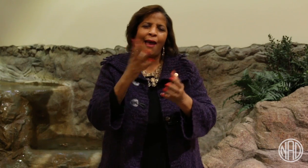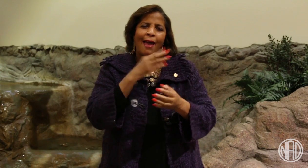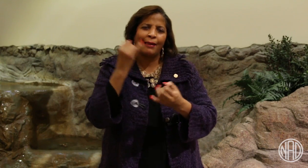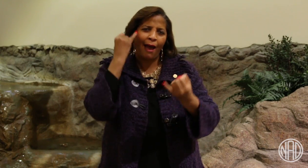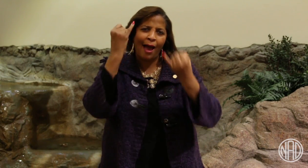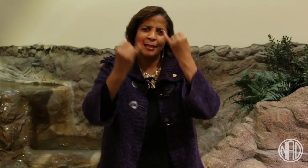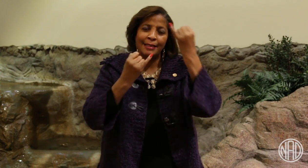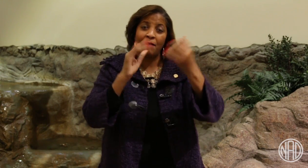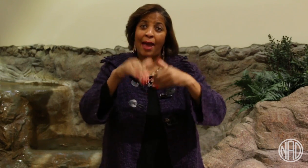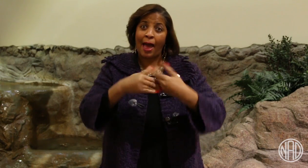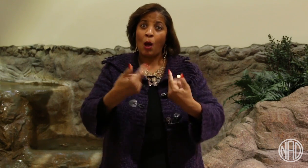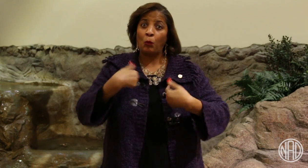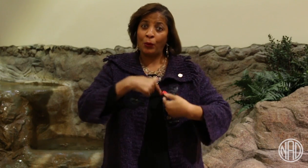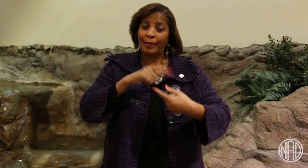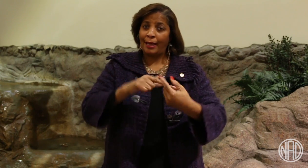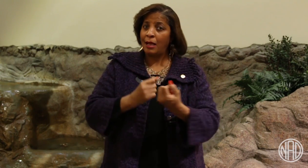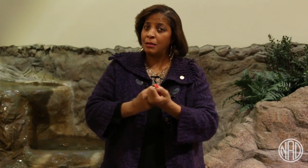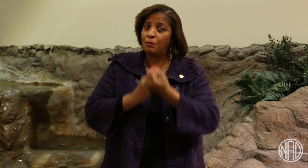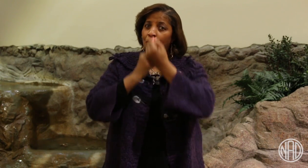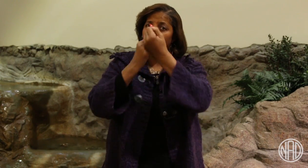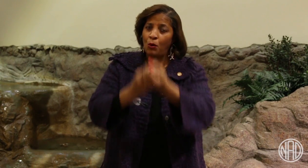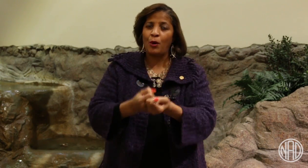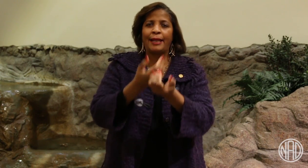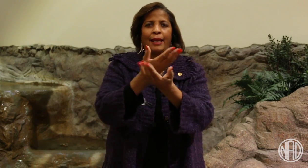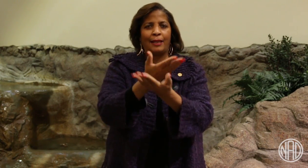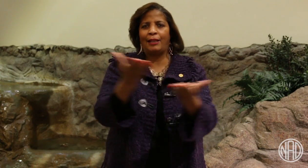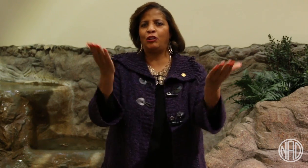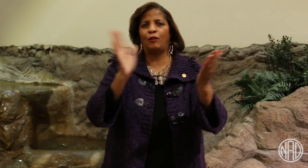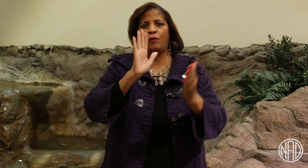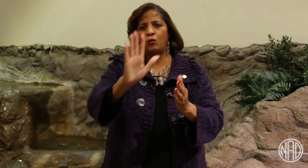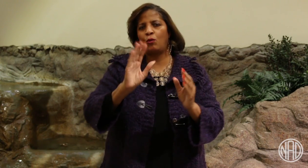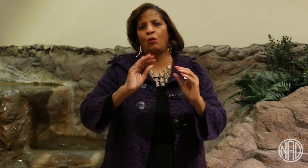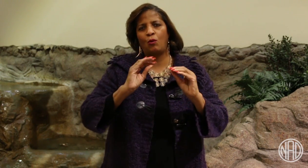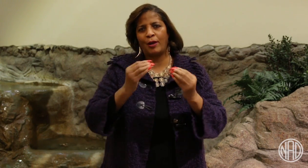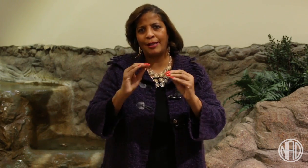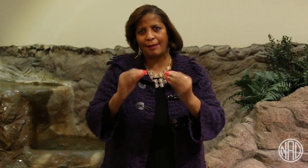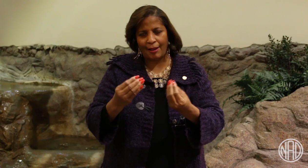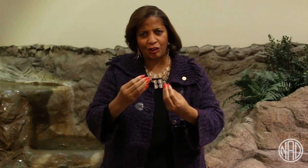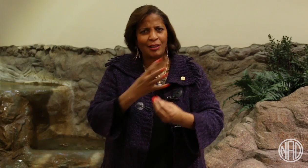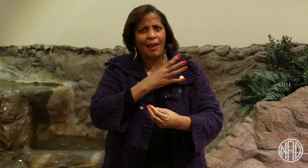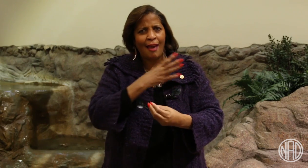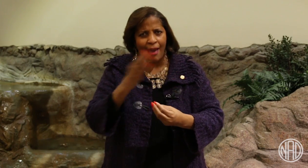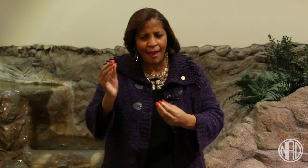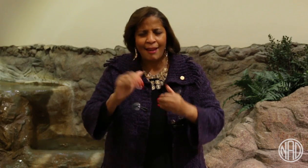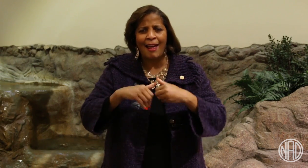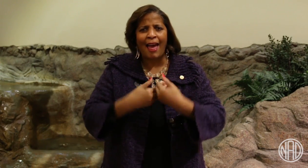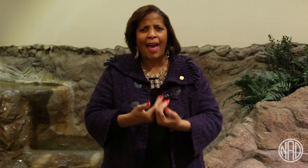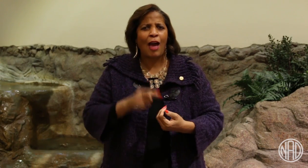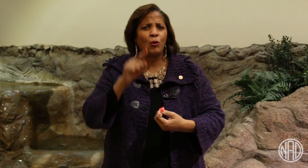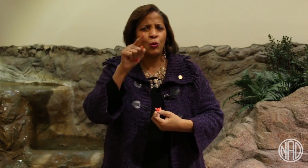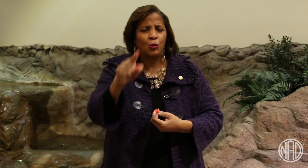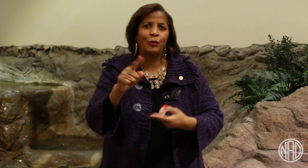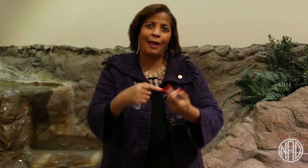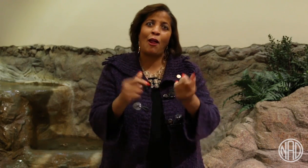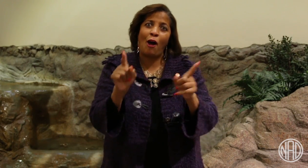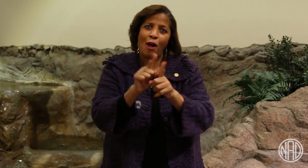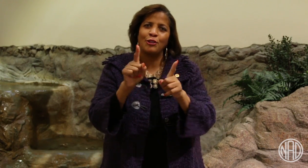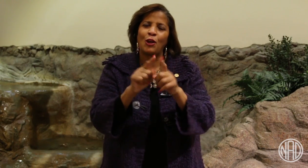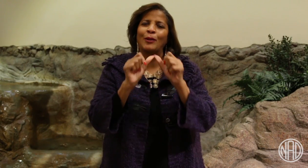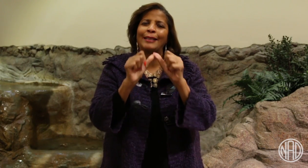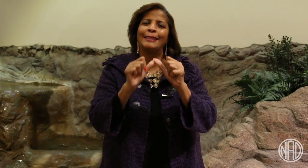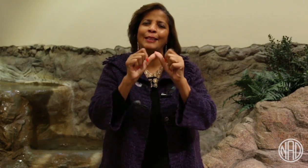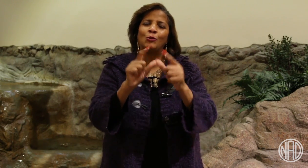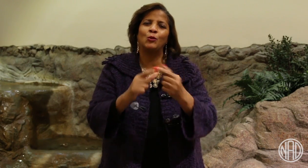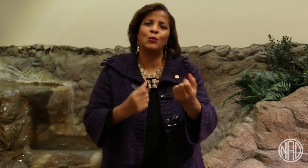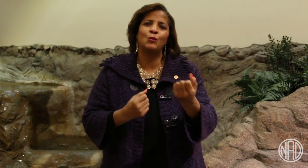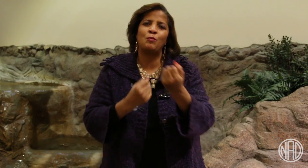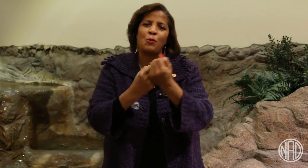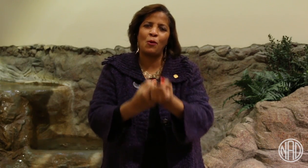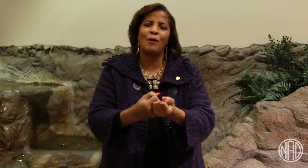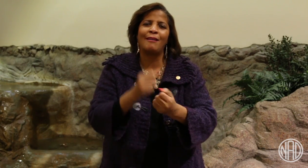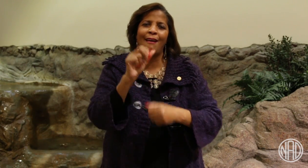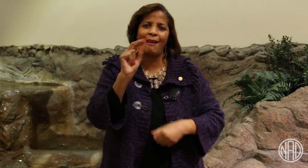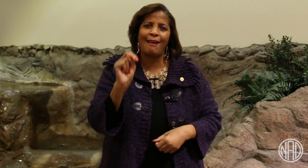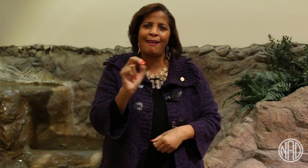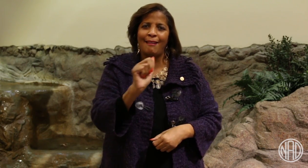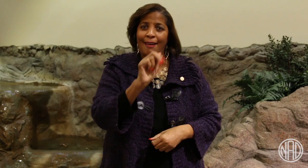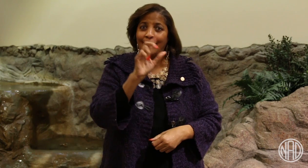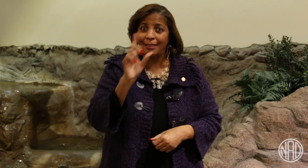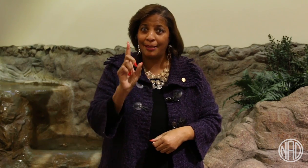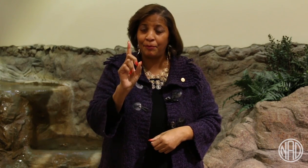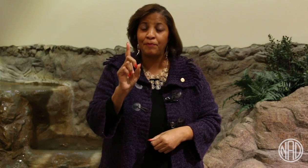the NAD can support you and your organization, and you can support the NAD.